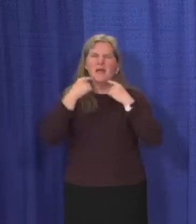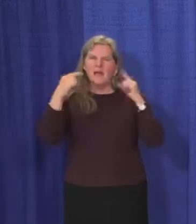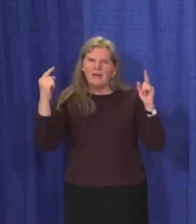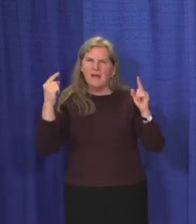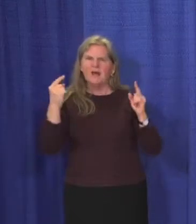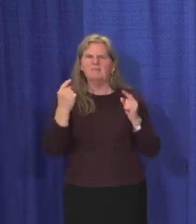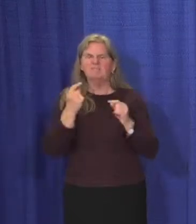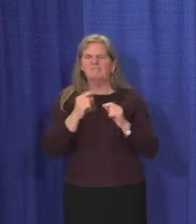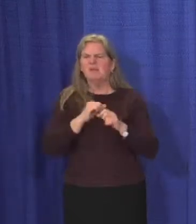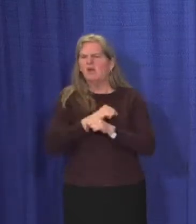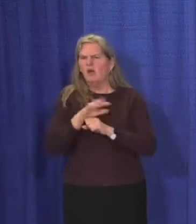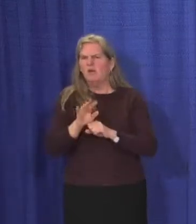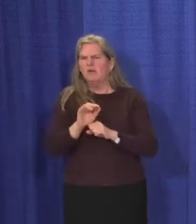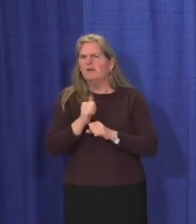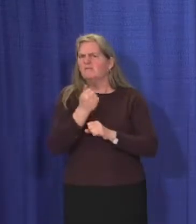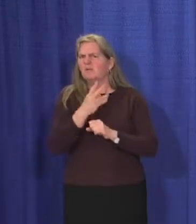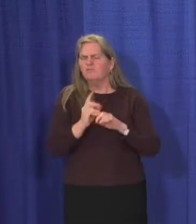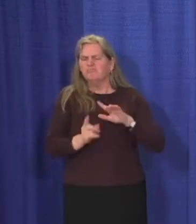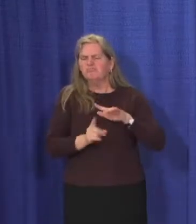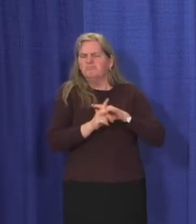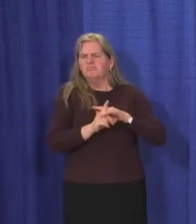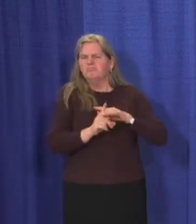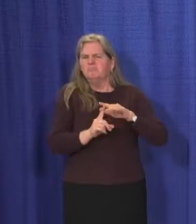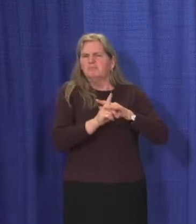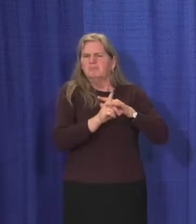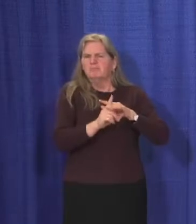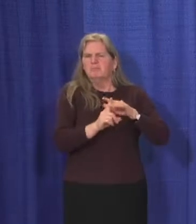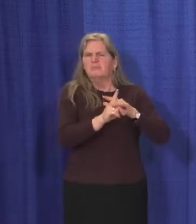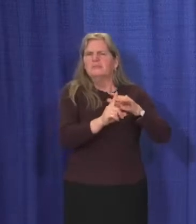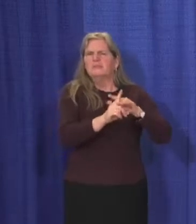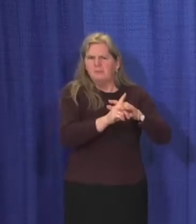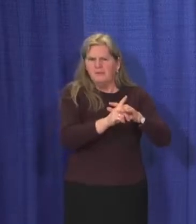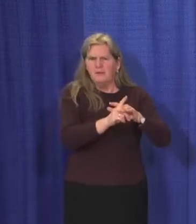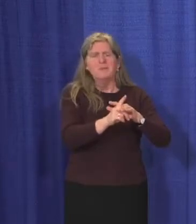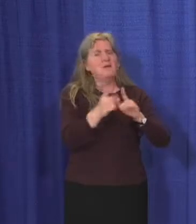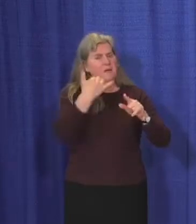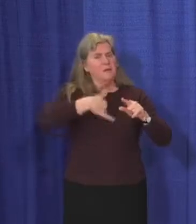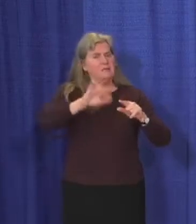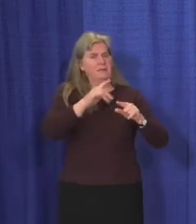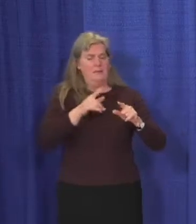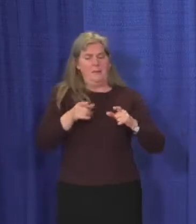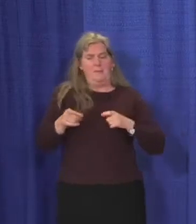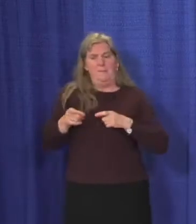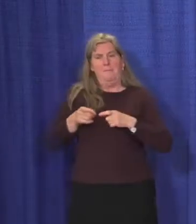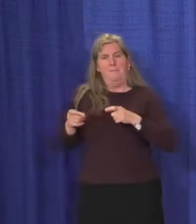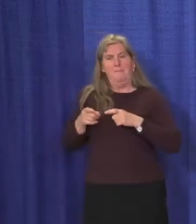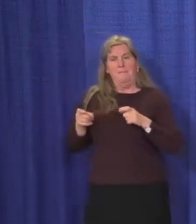As we have announced a trickle of cases here and there despite the presence of variants we have